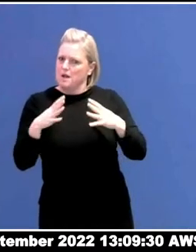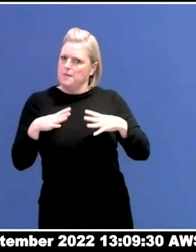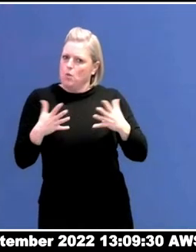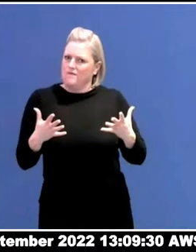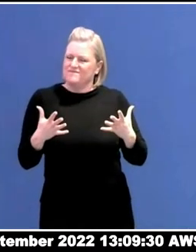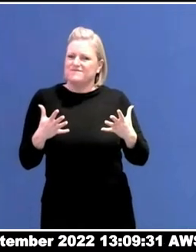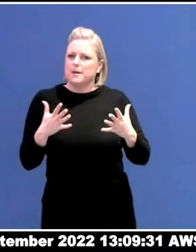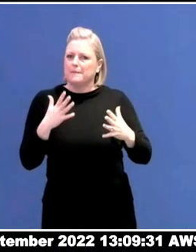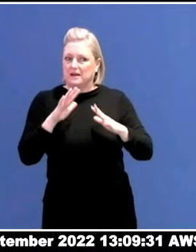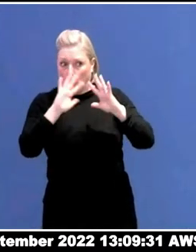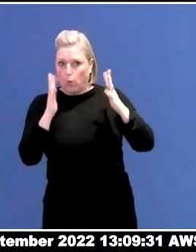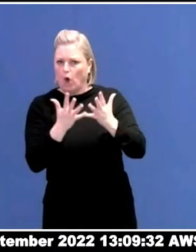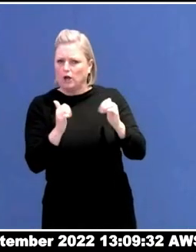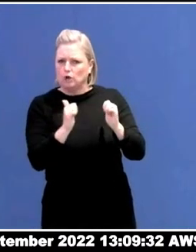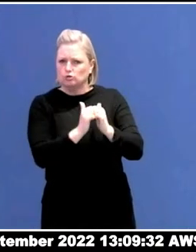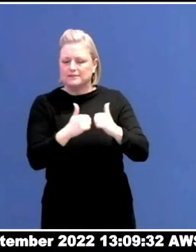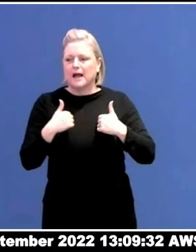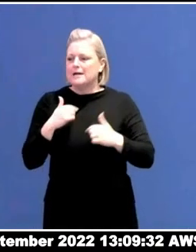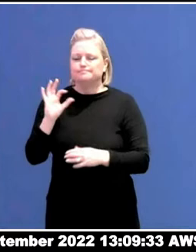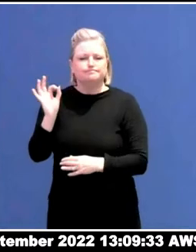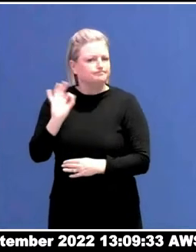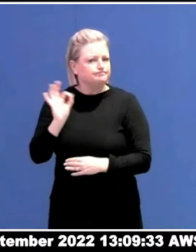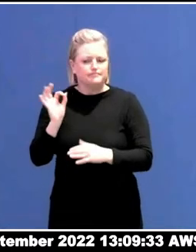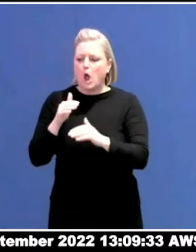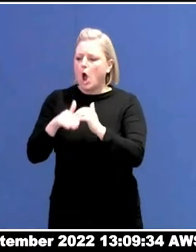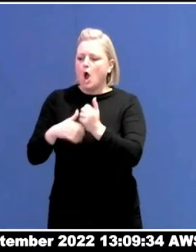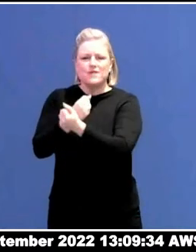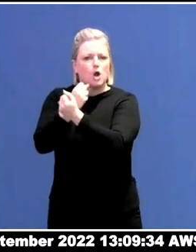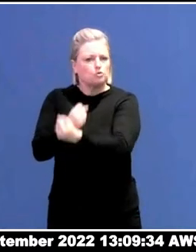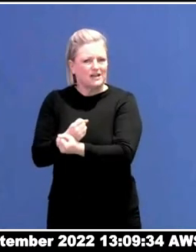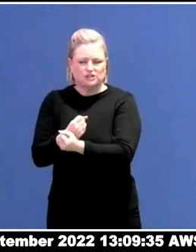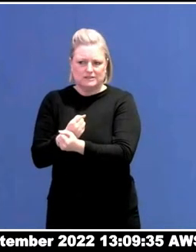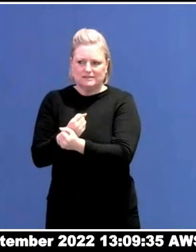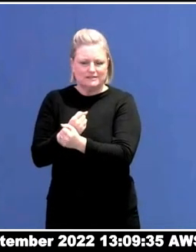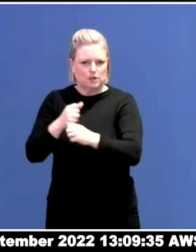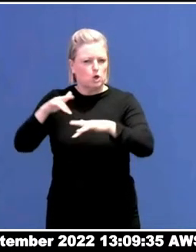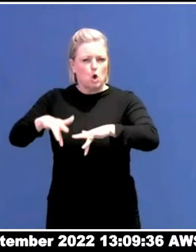agreed philosophy on corrections, other than the fact that there should be preventative